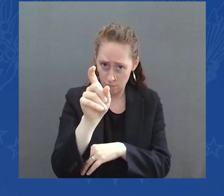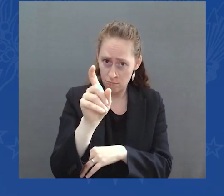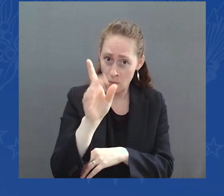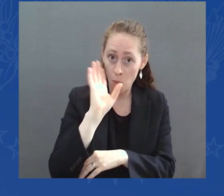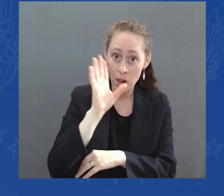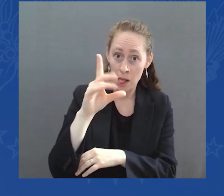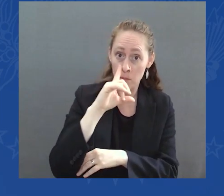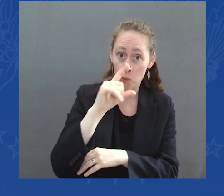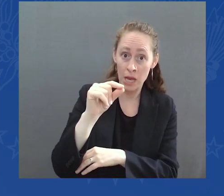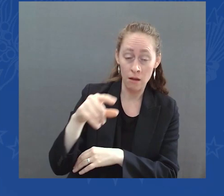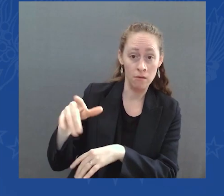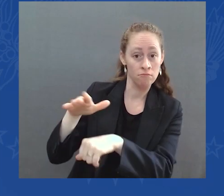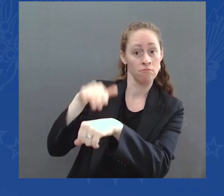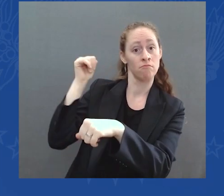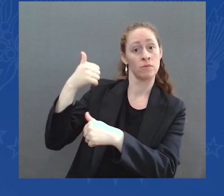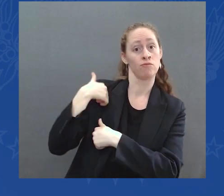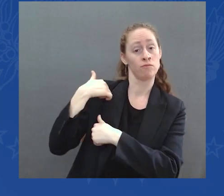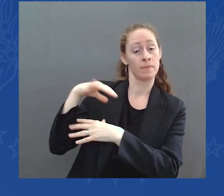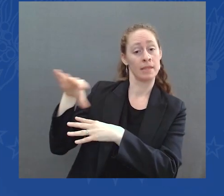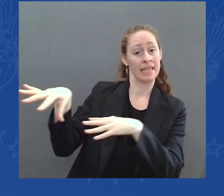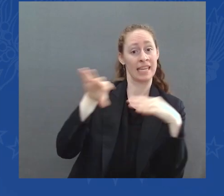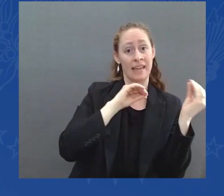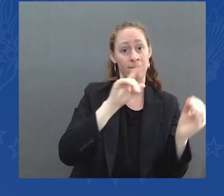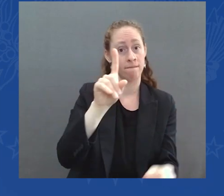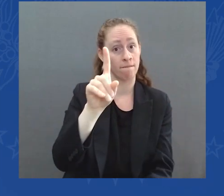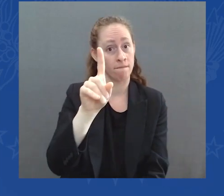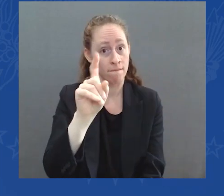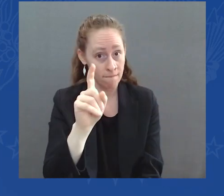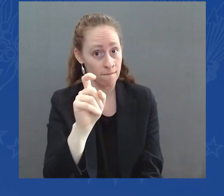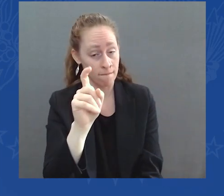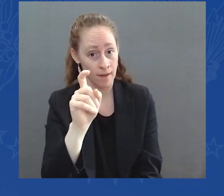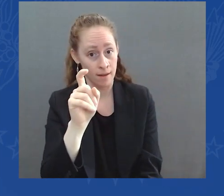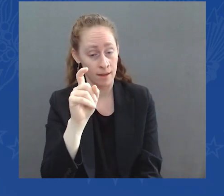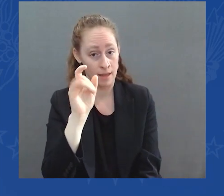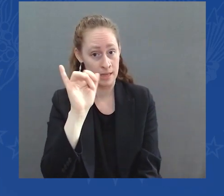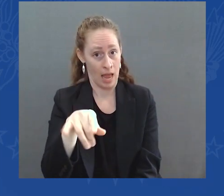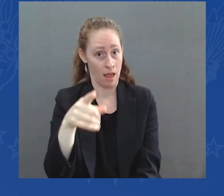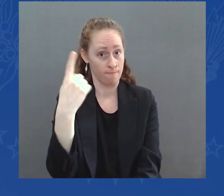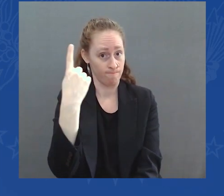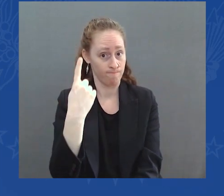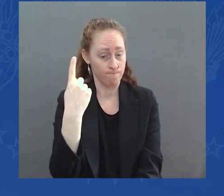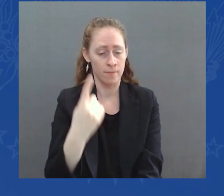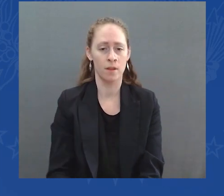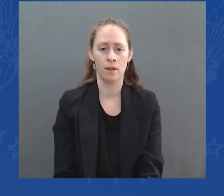The President: The question of whether he is pulling back his forces -- it depends on how you read exactly what's going on.